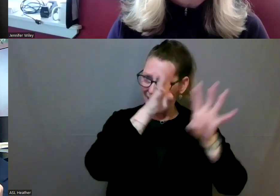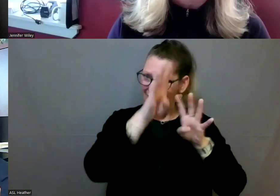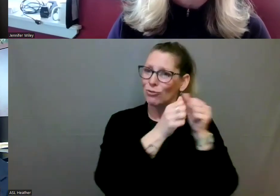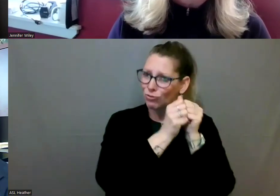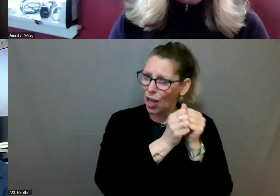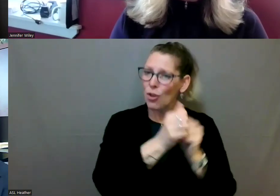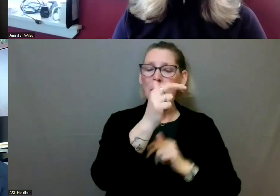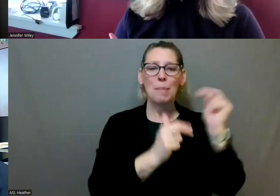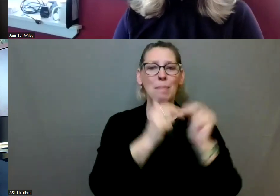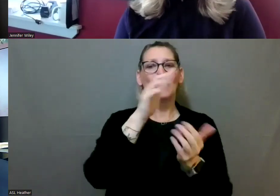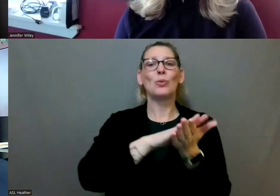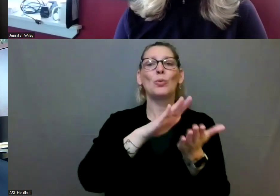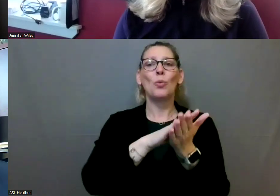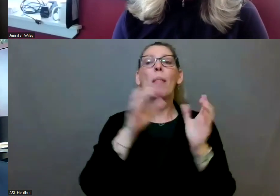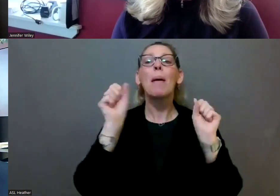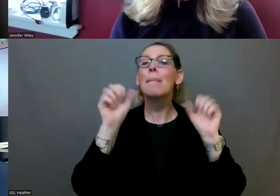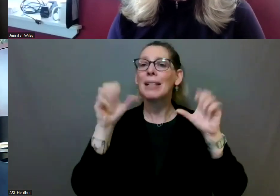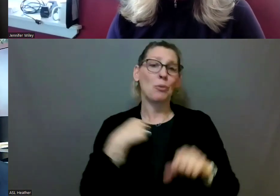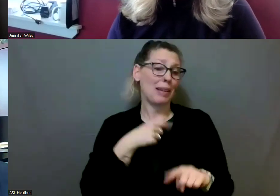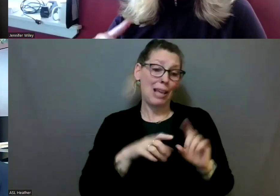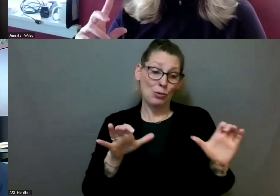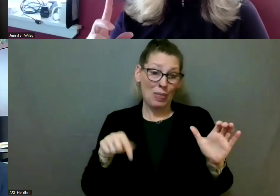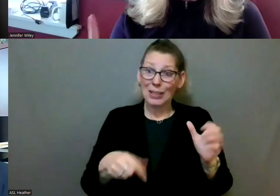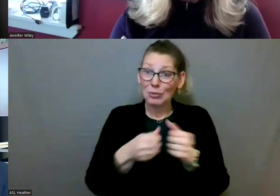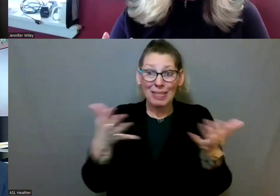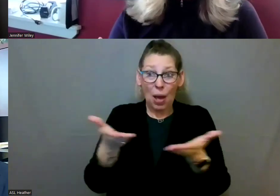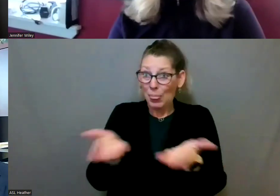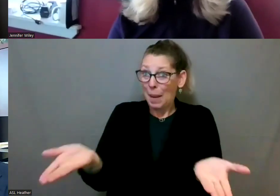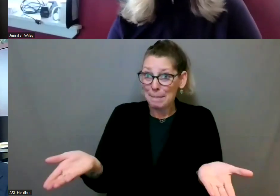are amazing we can't do it without them and we can't do it around them and we